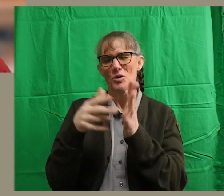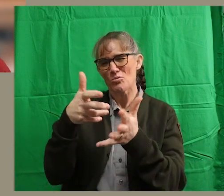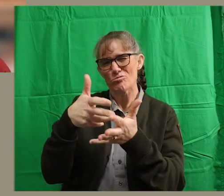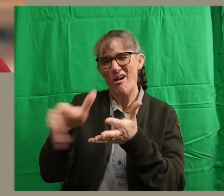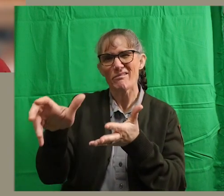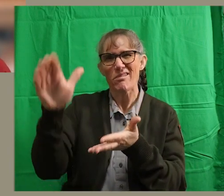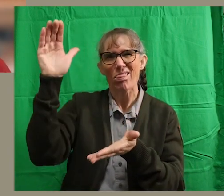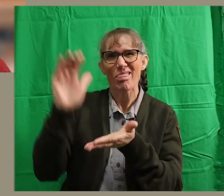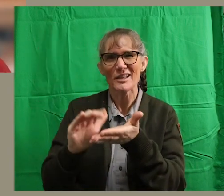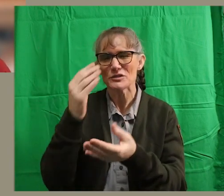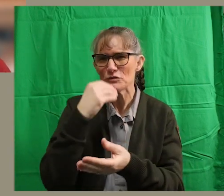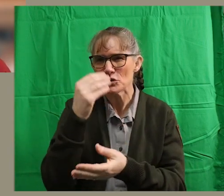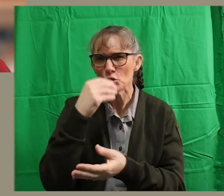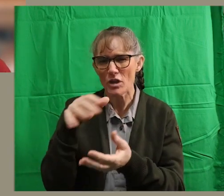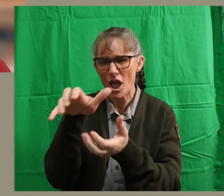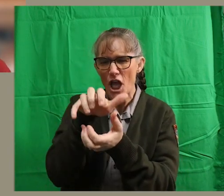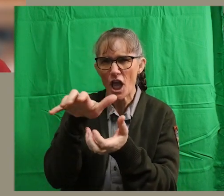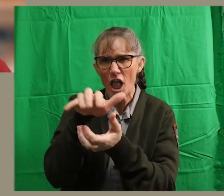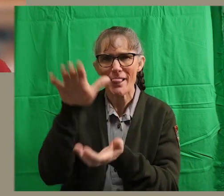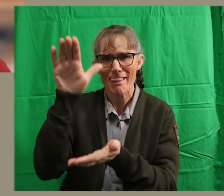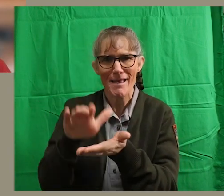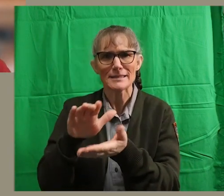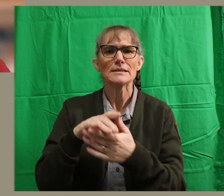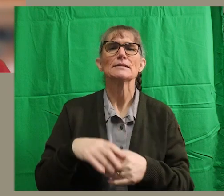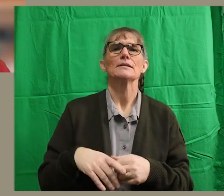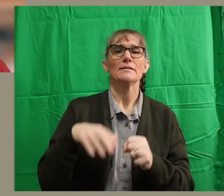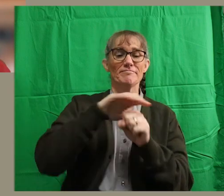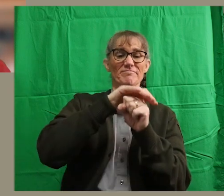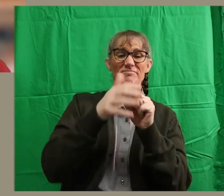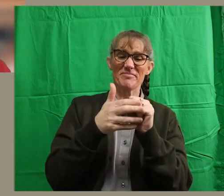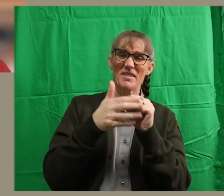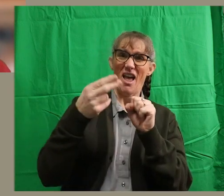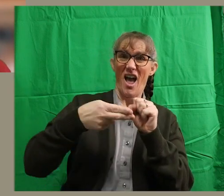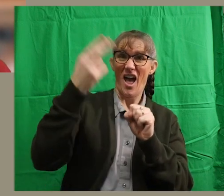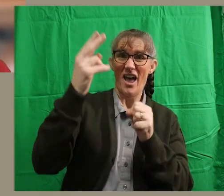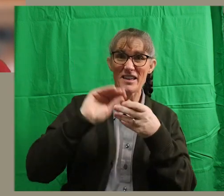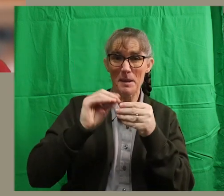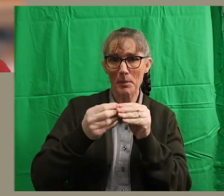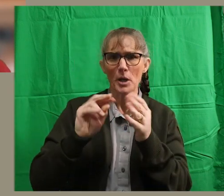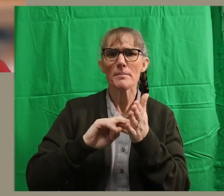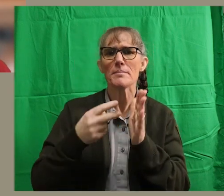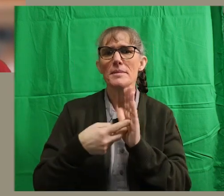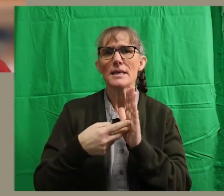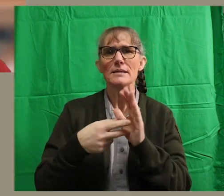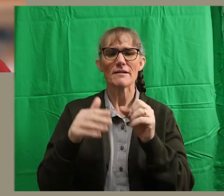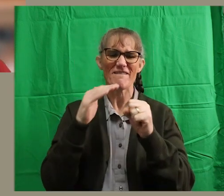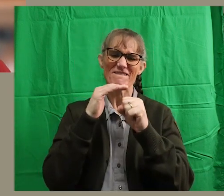was less grinding away of that tooth. Whereas, a high score is seen as more of a blunt or flattened